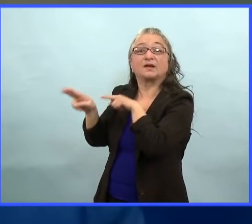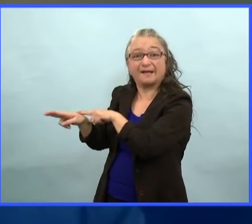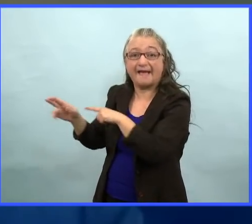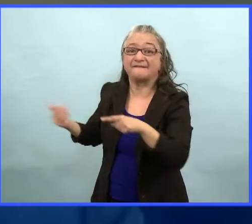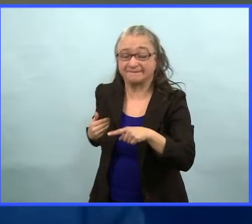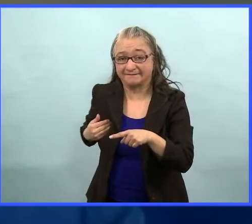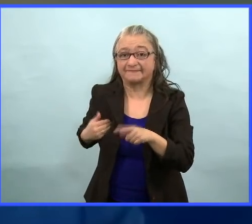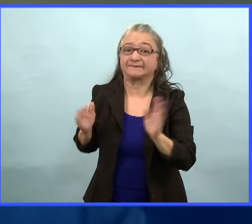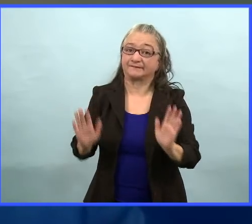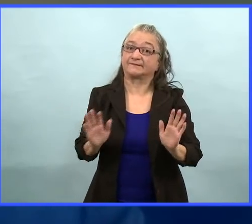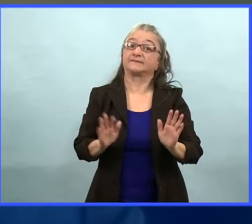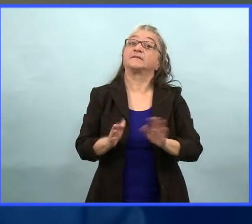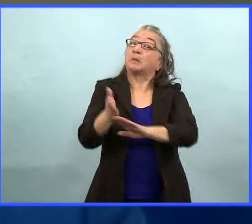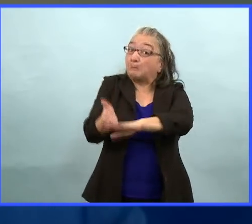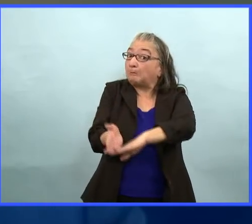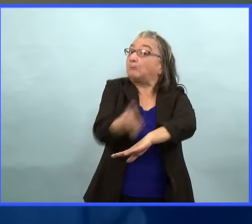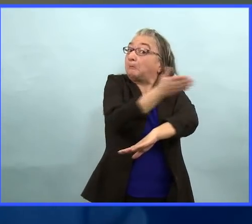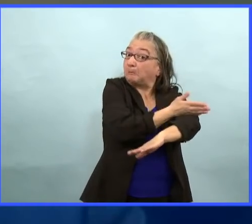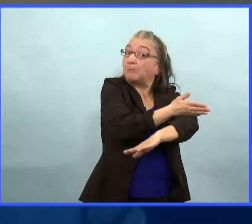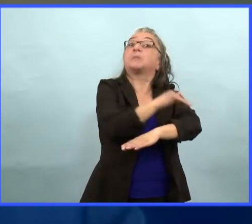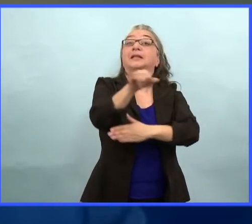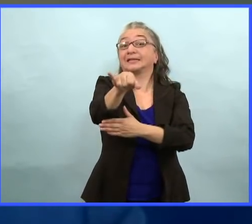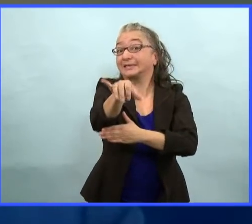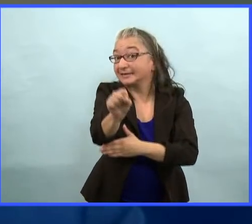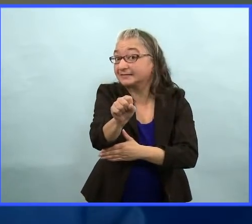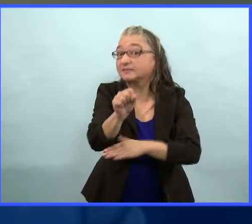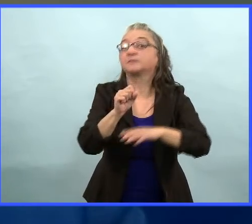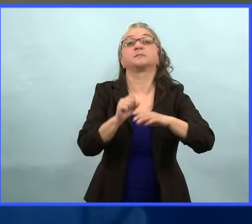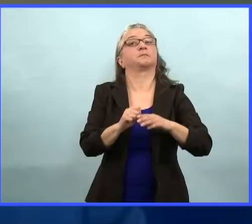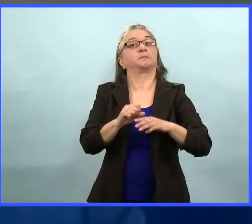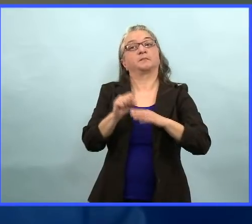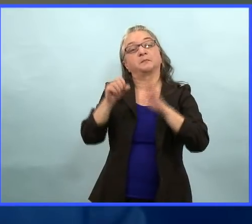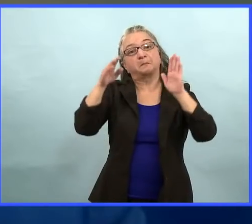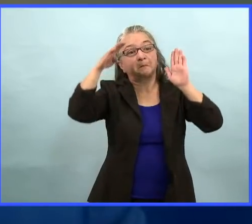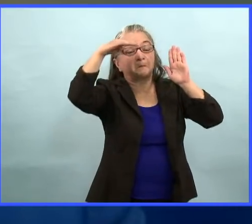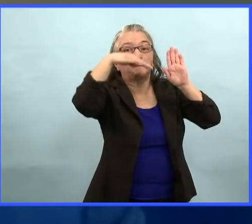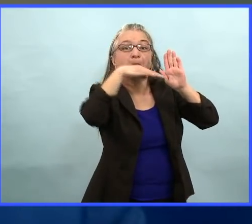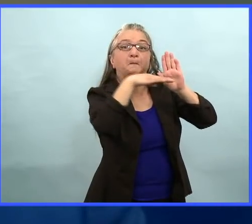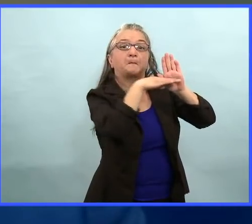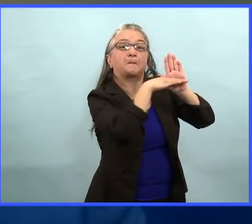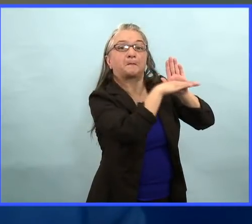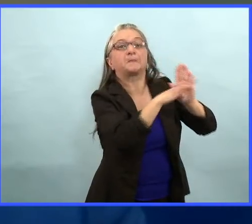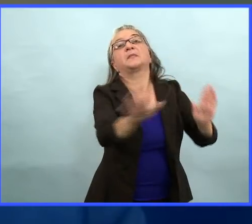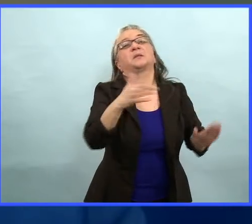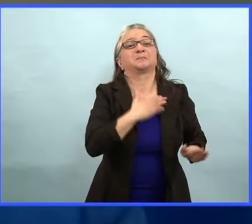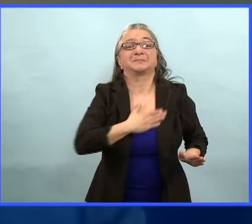to get vaccinated get your booster dose stay at home when you're sick and to make